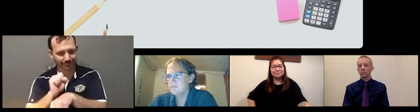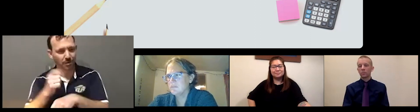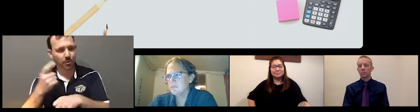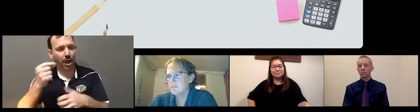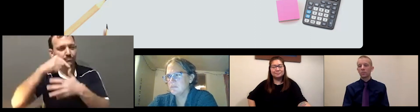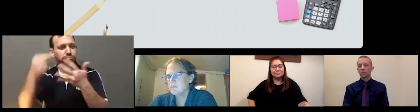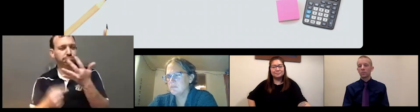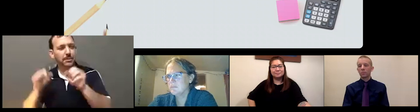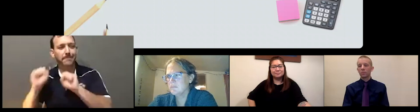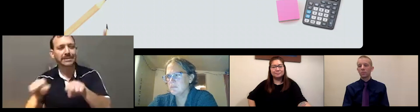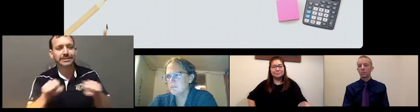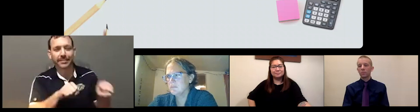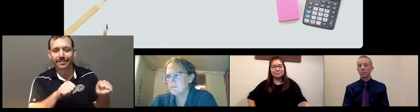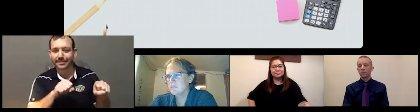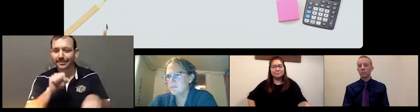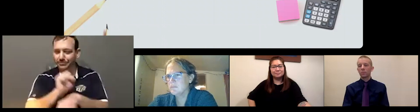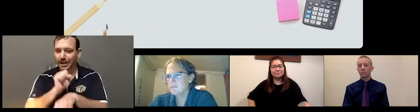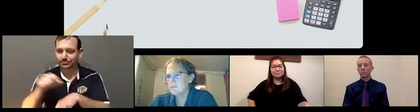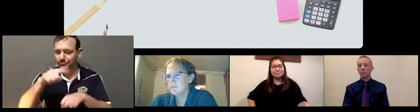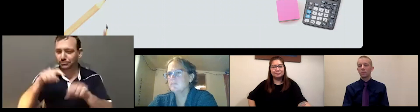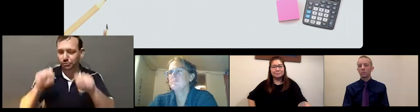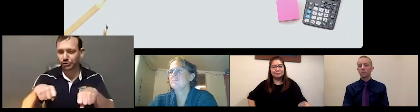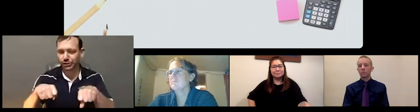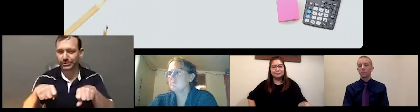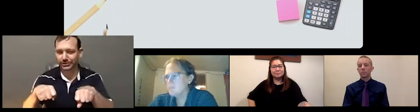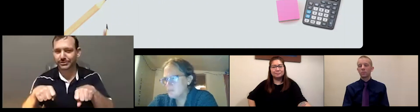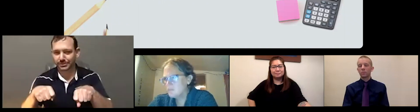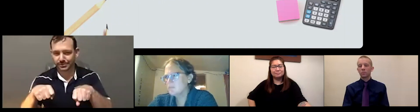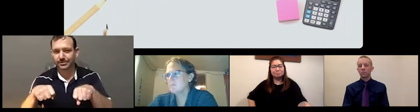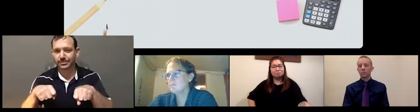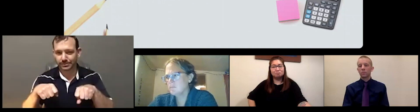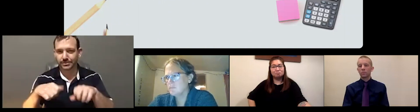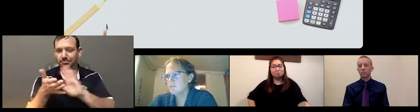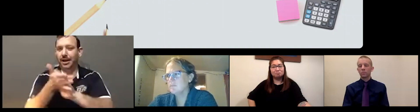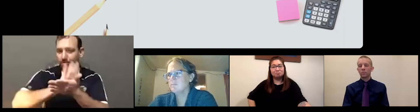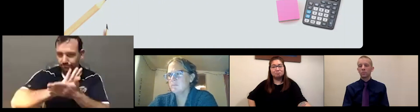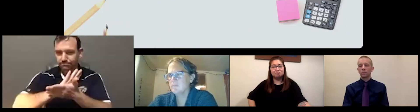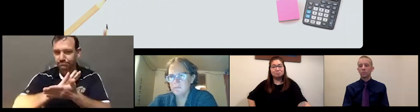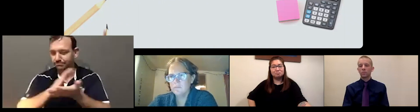What are the other possible jobs you could do as well?